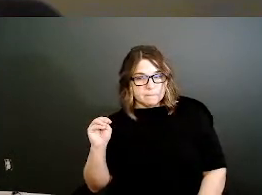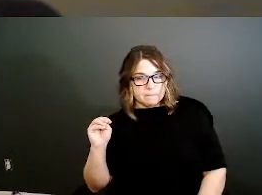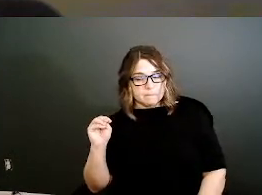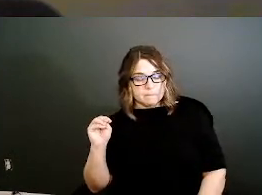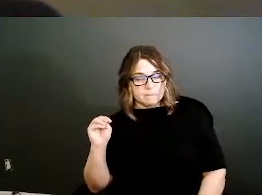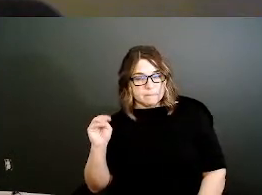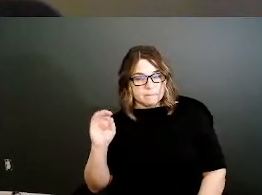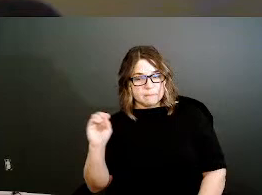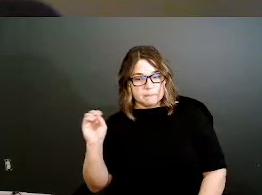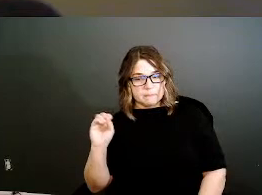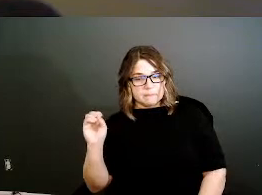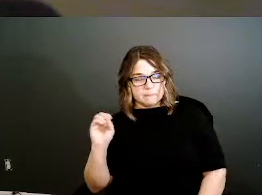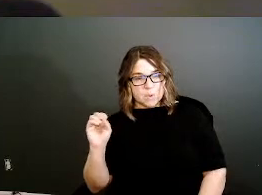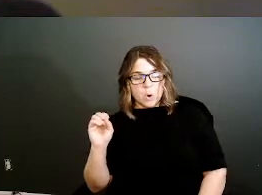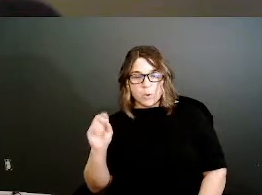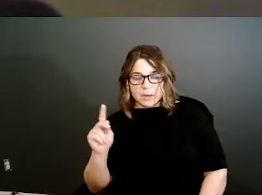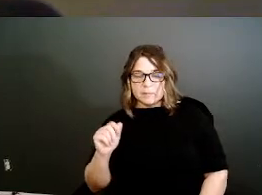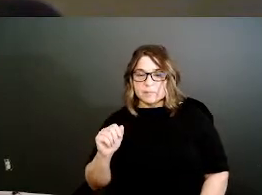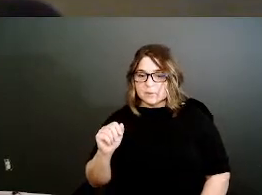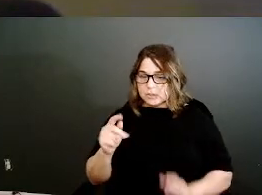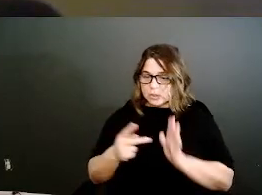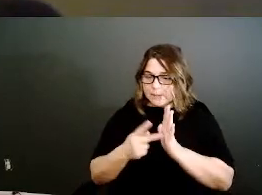OKAY.